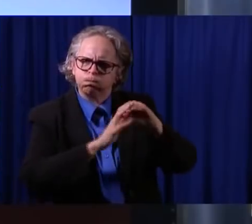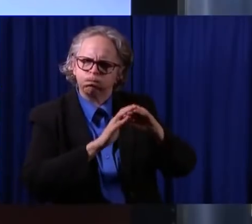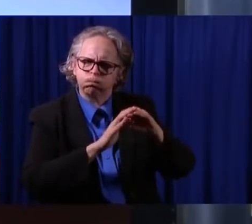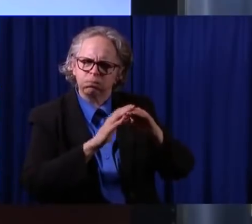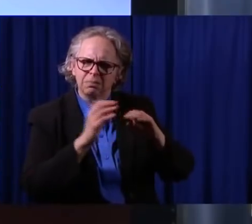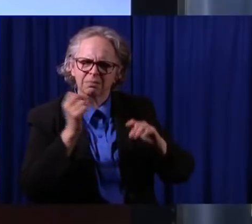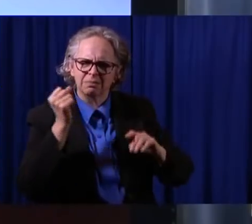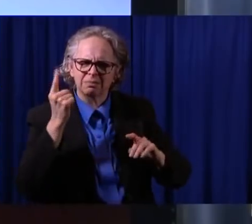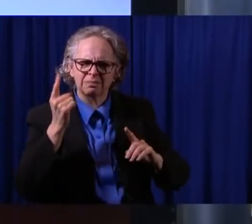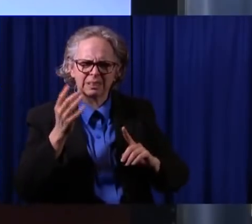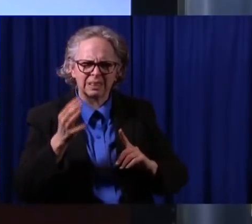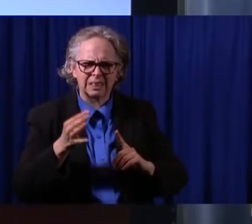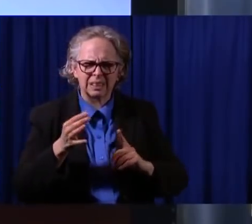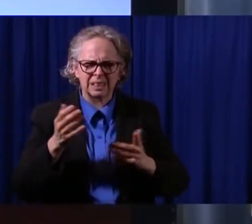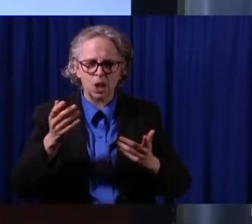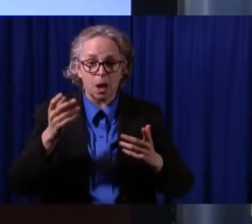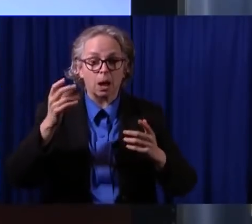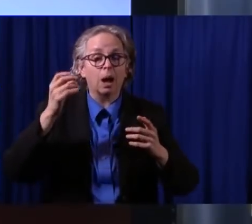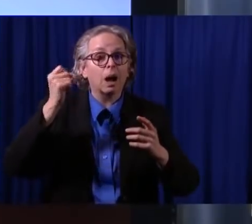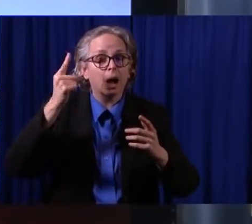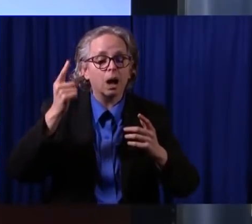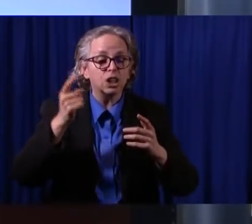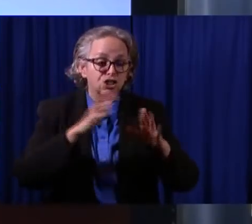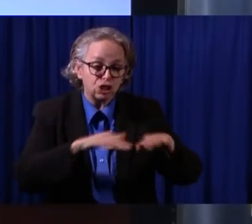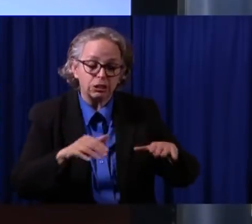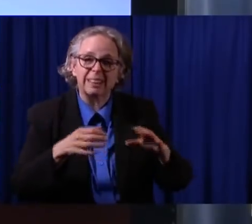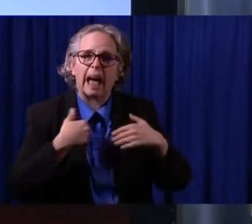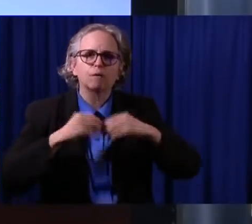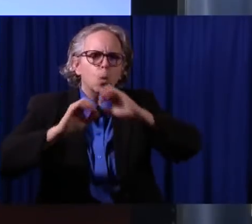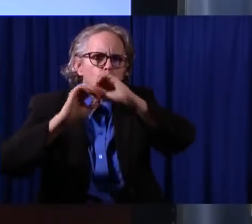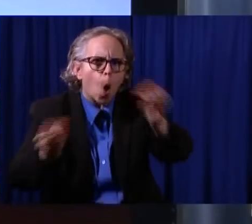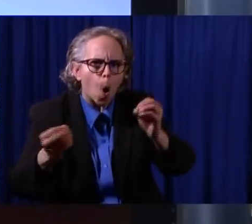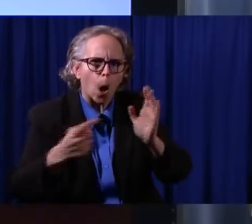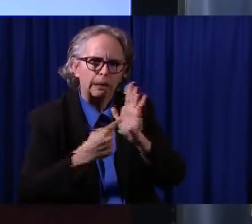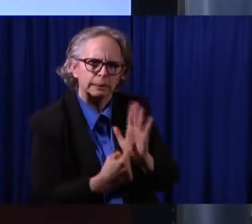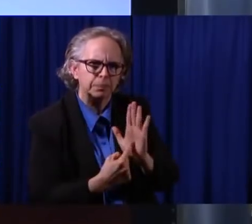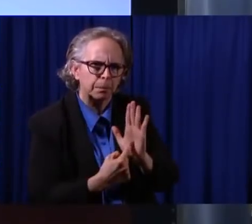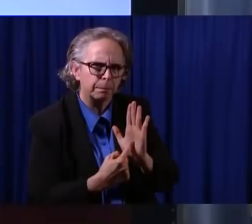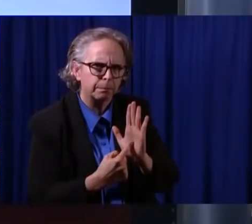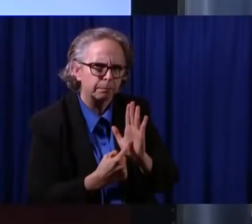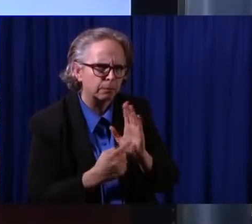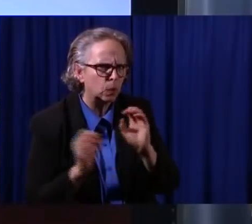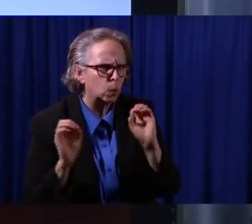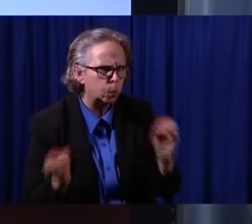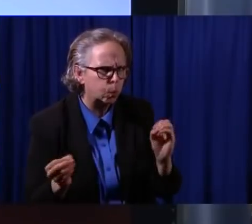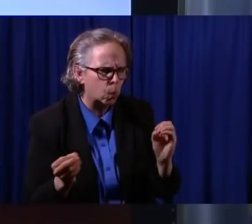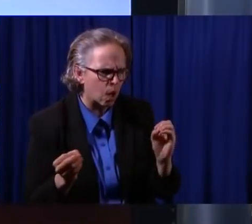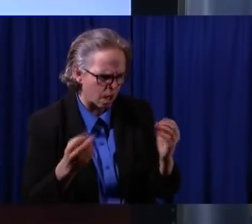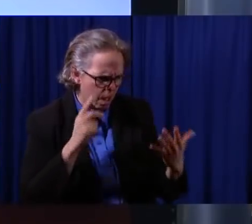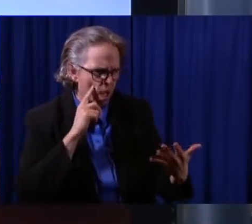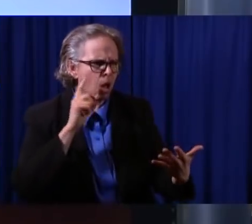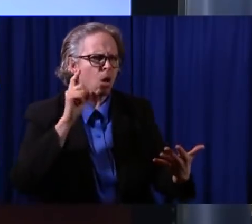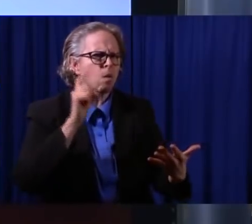WHAT WE HAVE REALLY BEEN SEEN RECENTLY IS AN INCREASE IN THE PERCENT OF TEST COMING BACK POSITIVE, PARTICULARLY IN